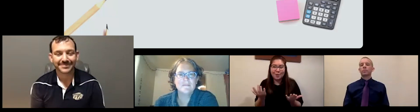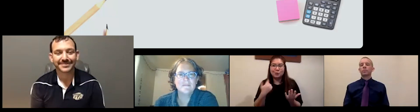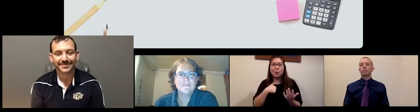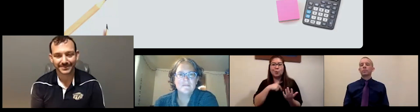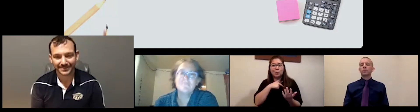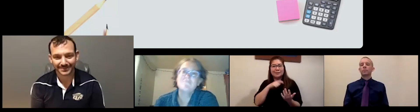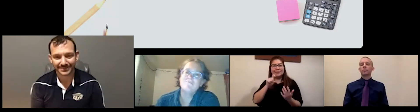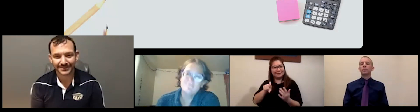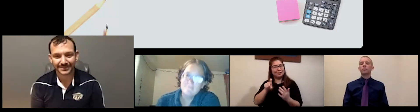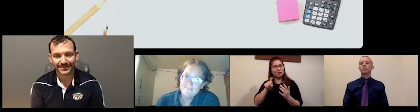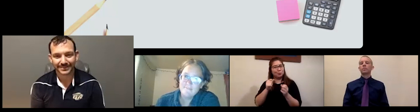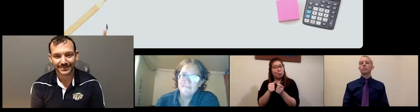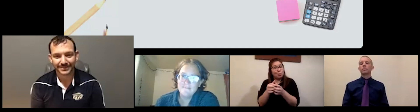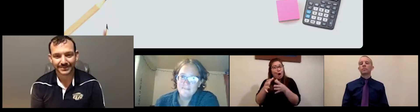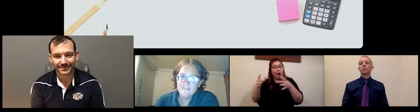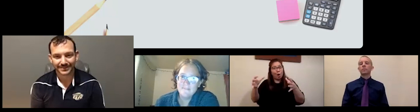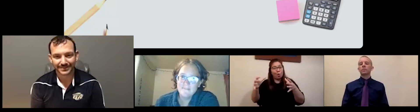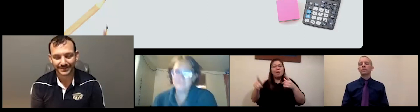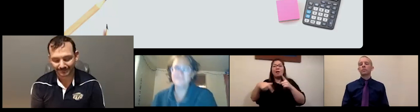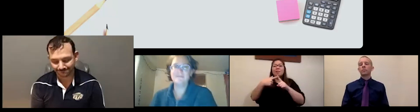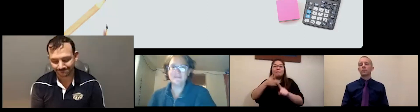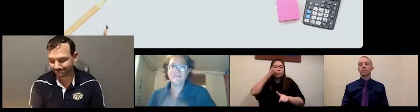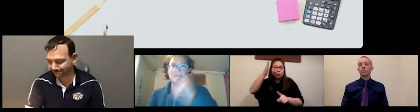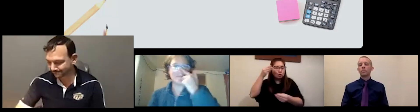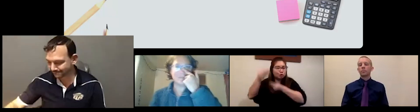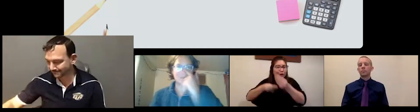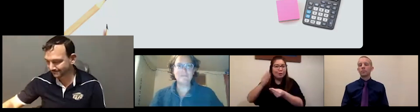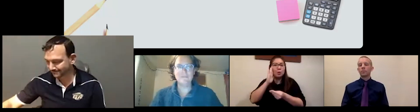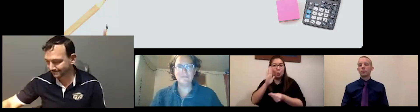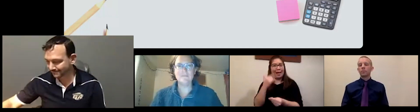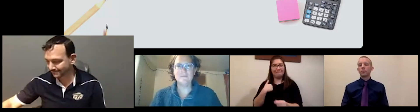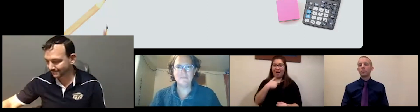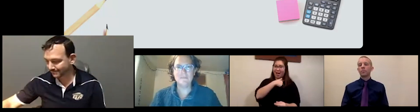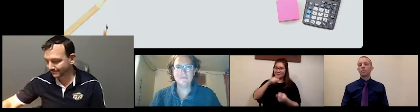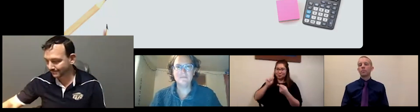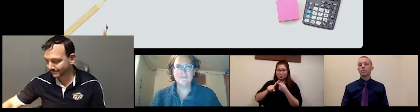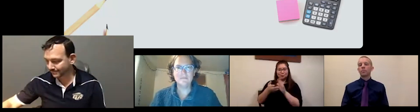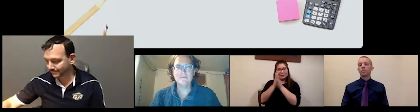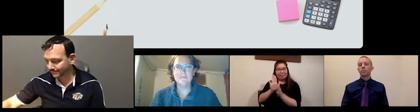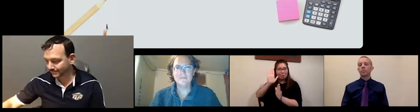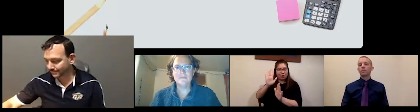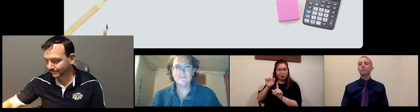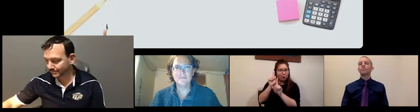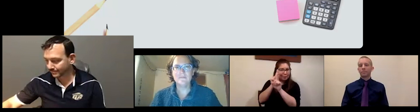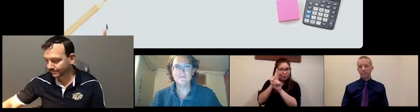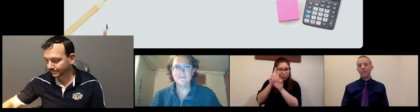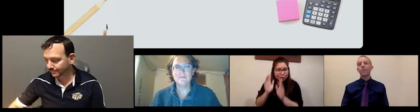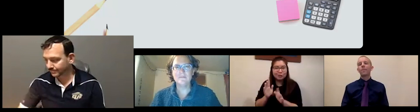so we need to broaden that then future generations will have us to become their mentors.